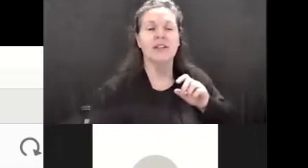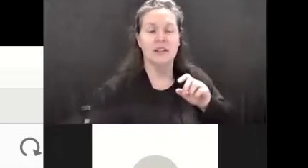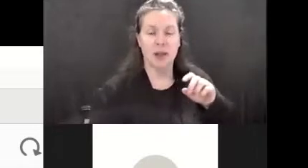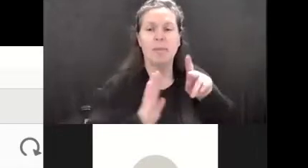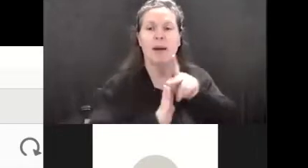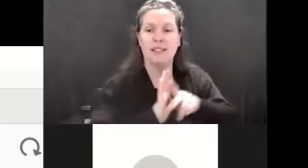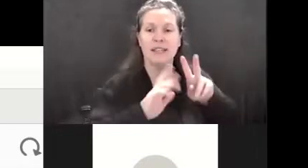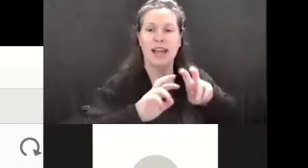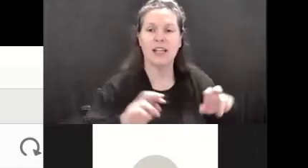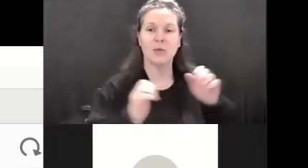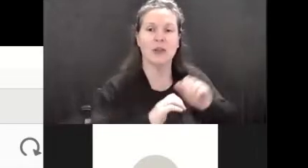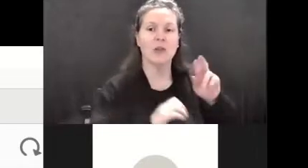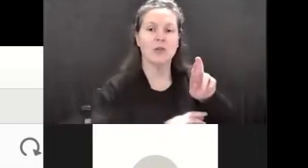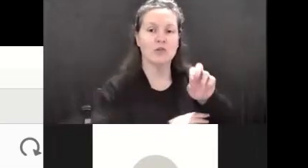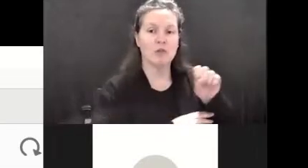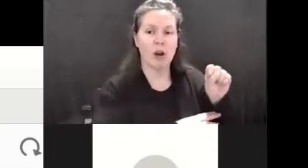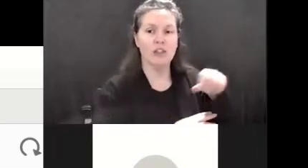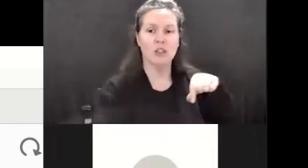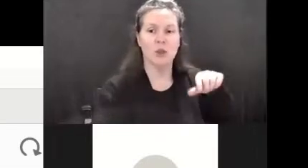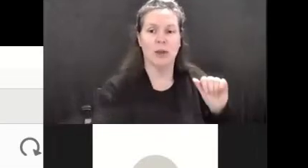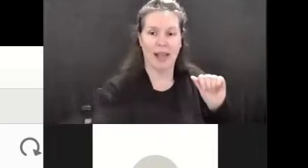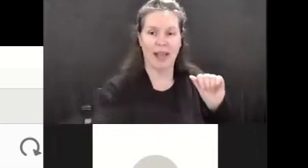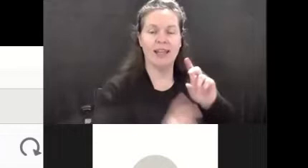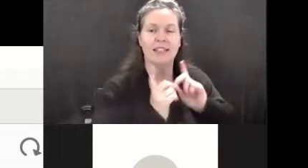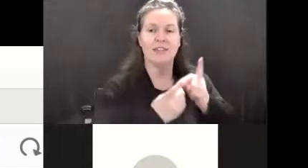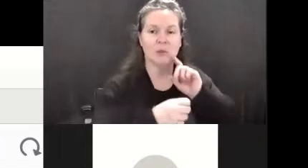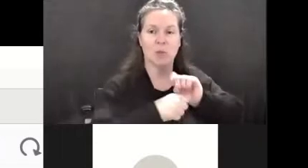from the HSQA division working on this project. It's good to be here.